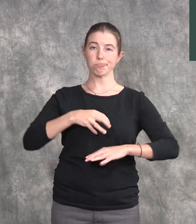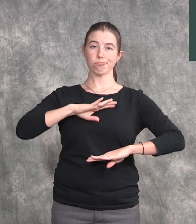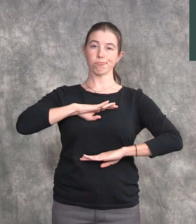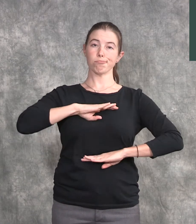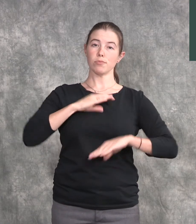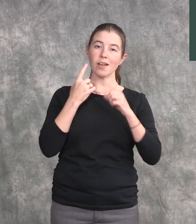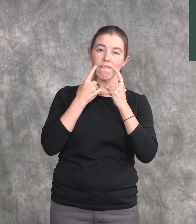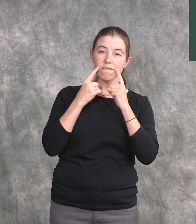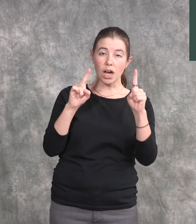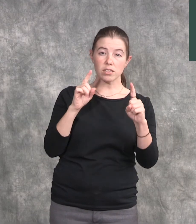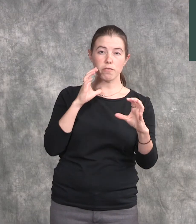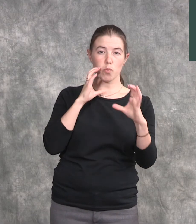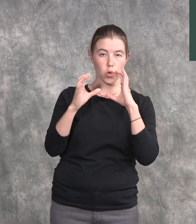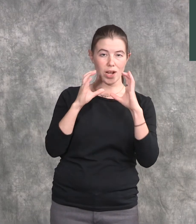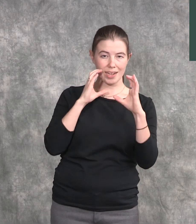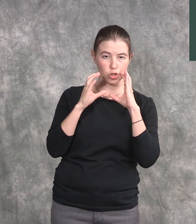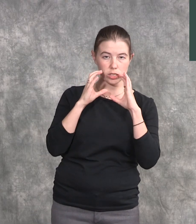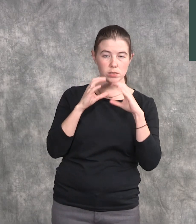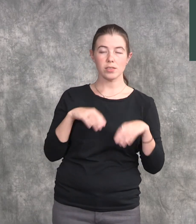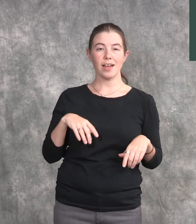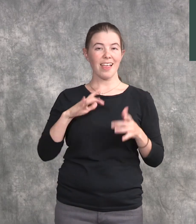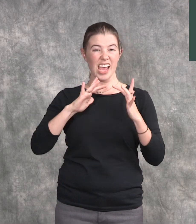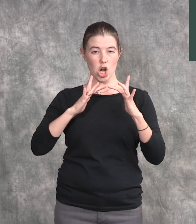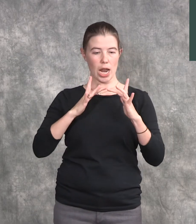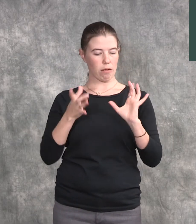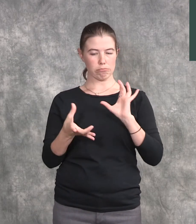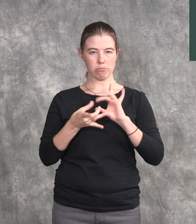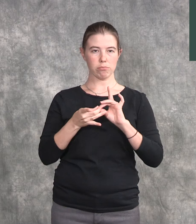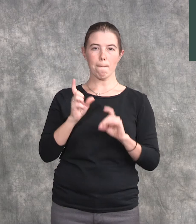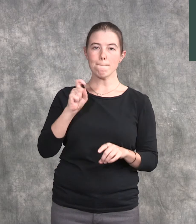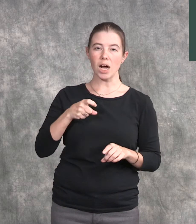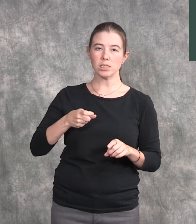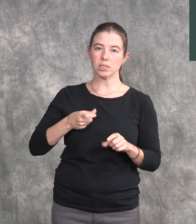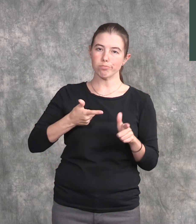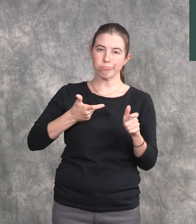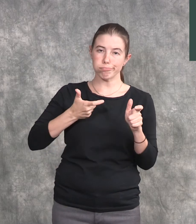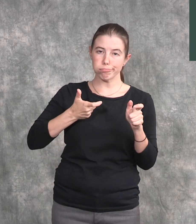In order for VRI to be considered effective communication, the internet connection